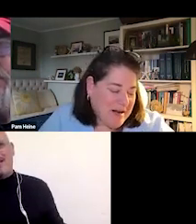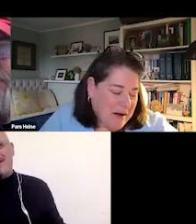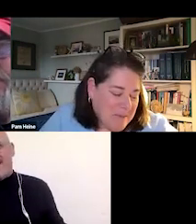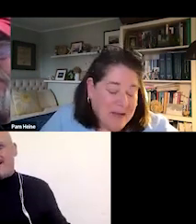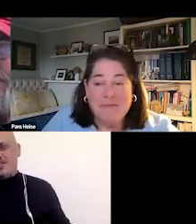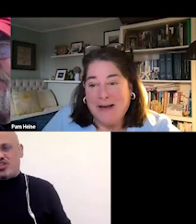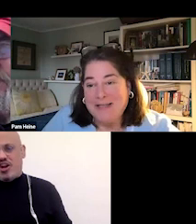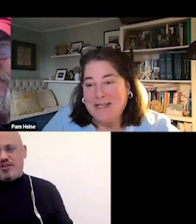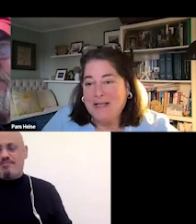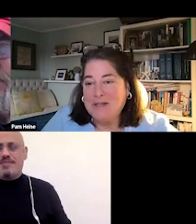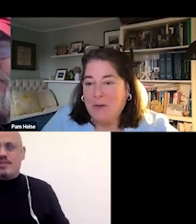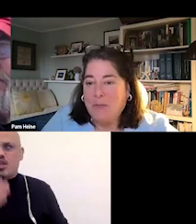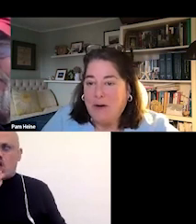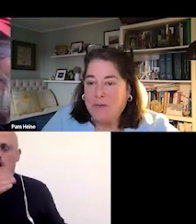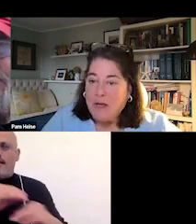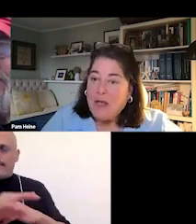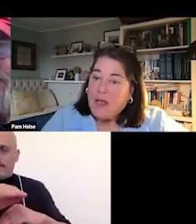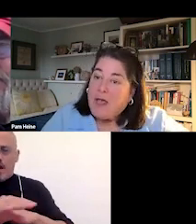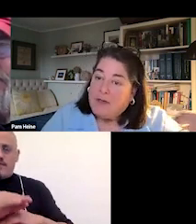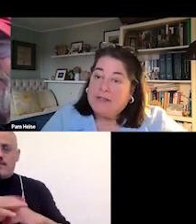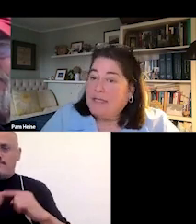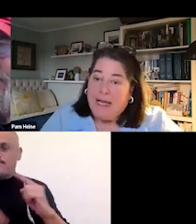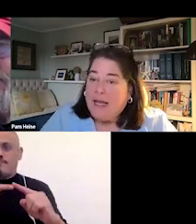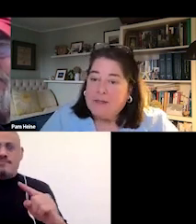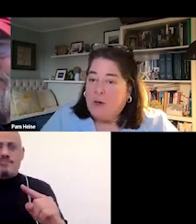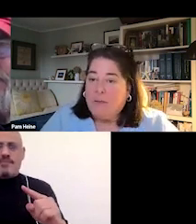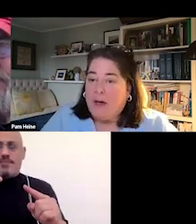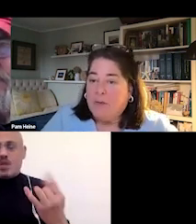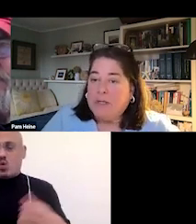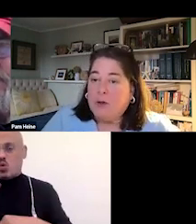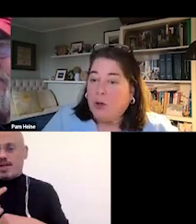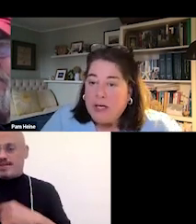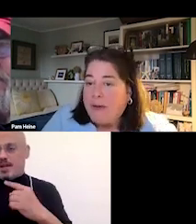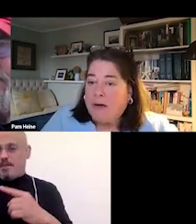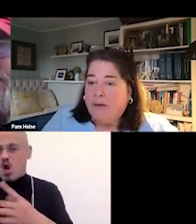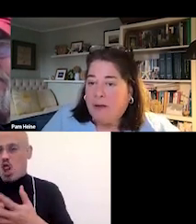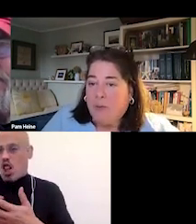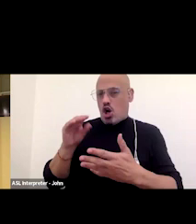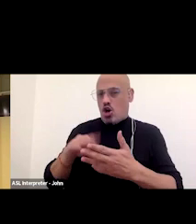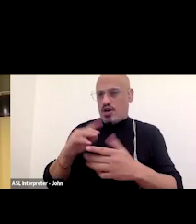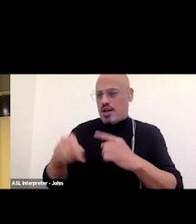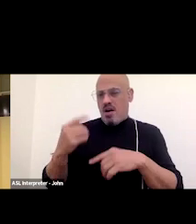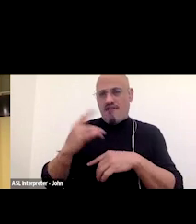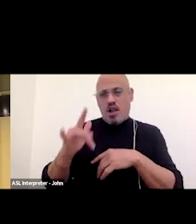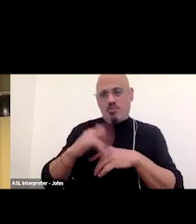Great advice, and it is all about, this today, it's all about learning about available resources.